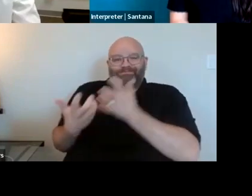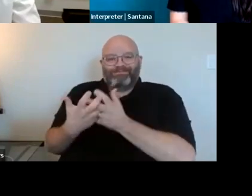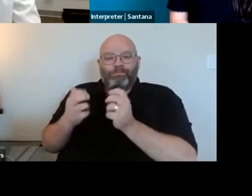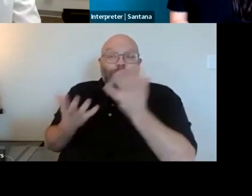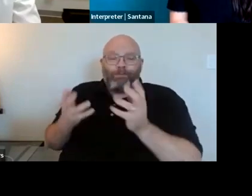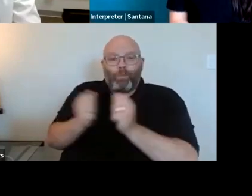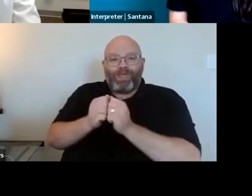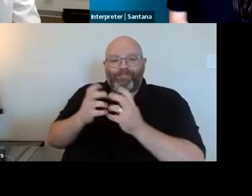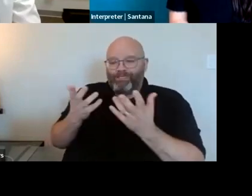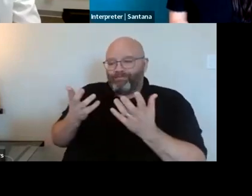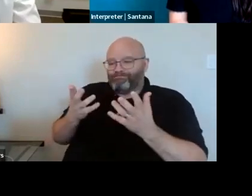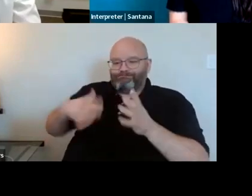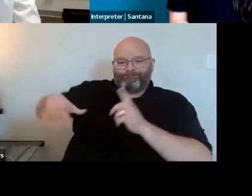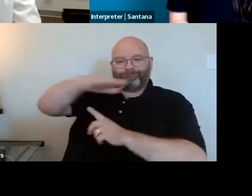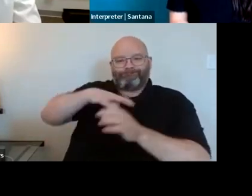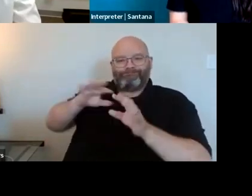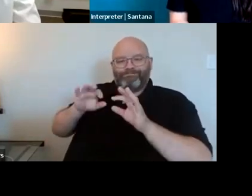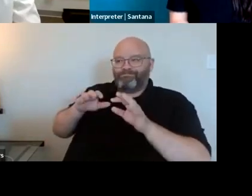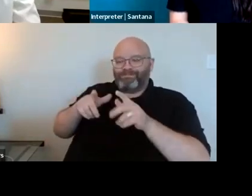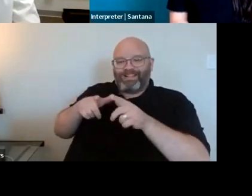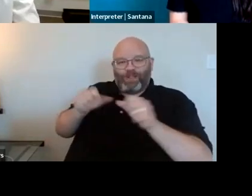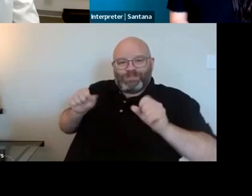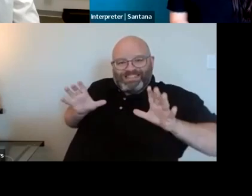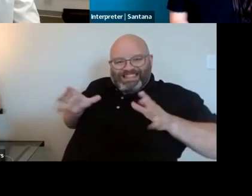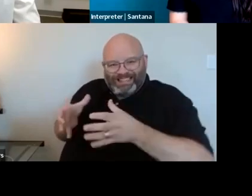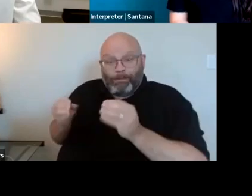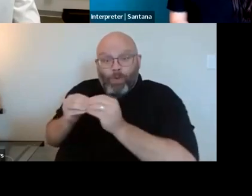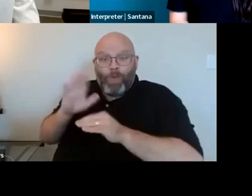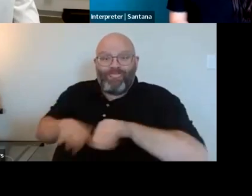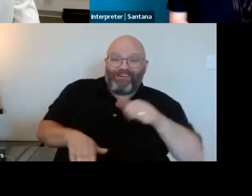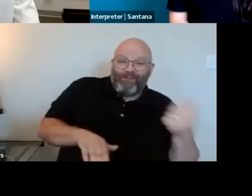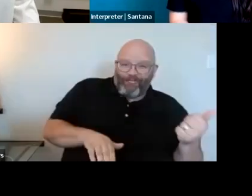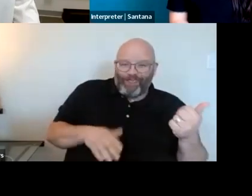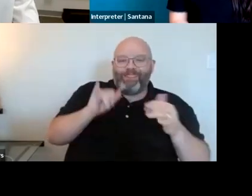what sorts of things you have access to and accommodations you might get,